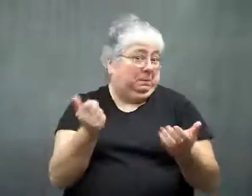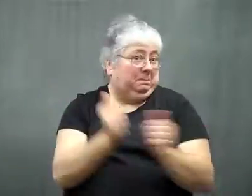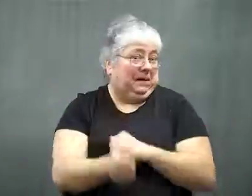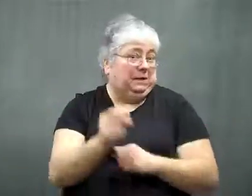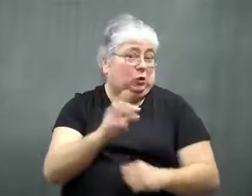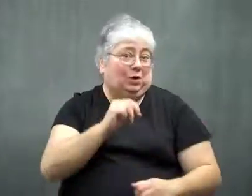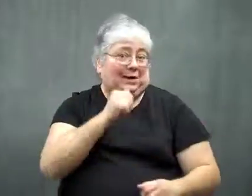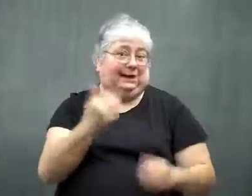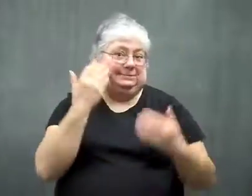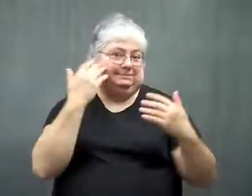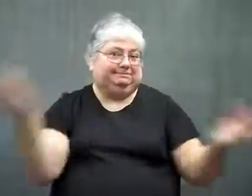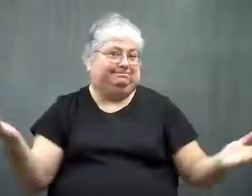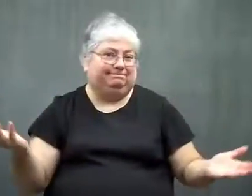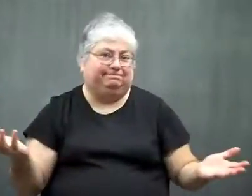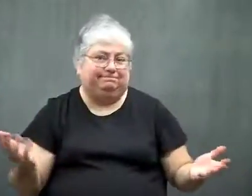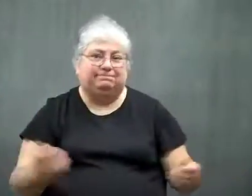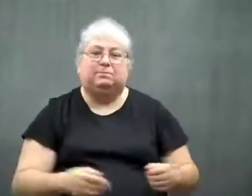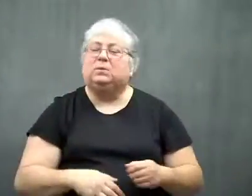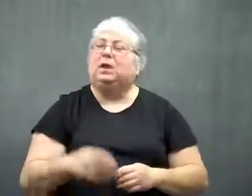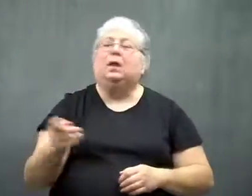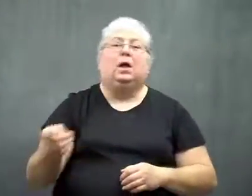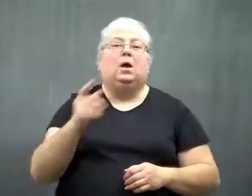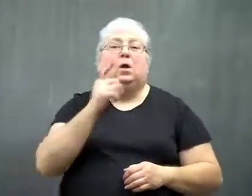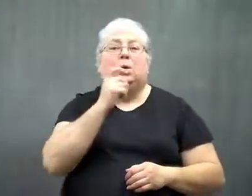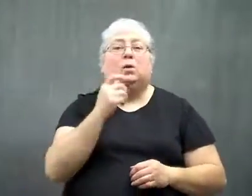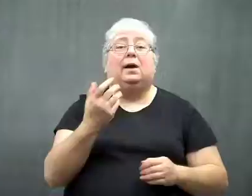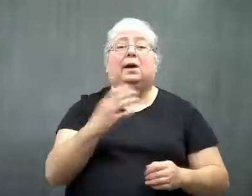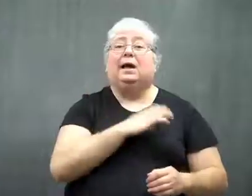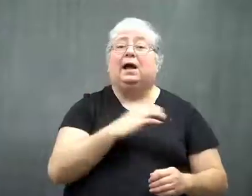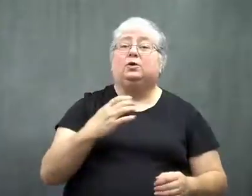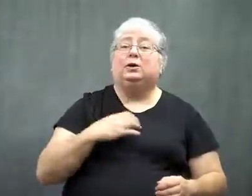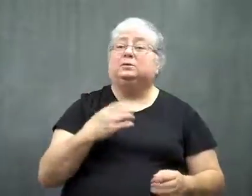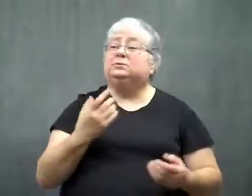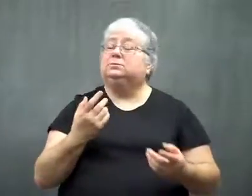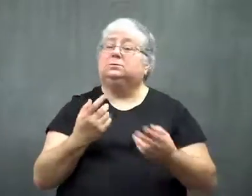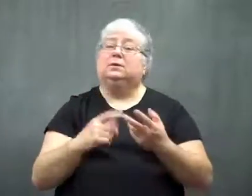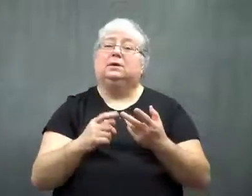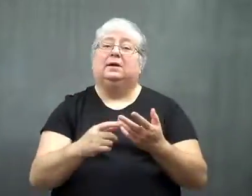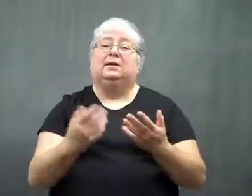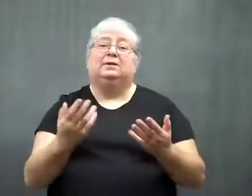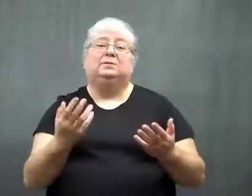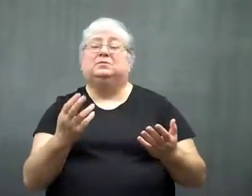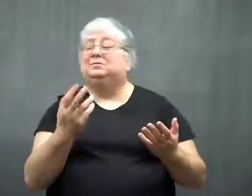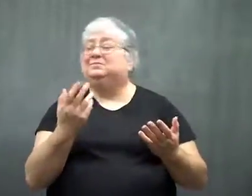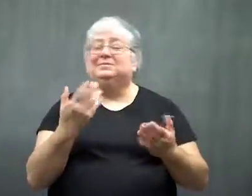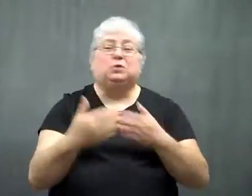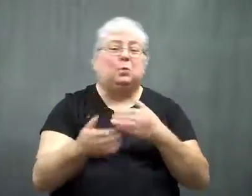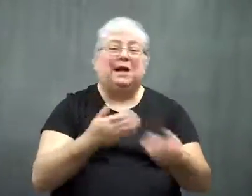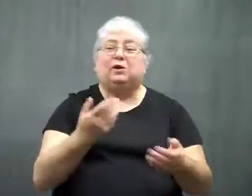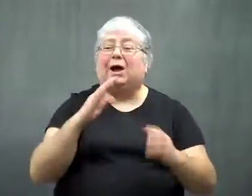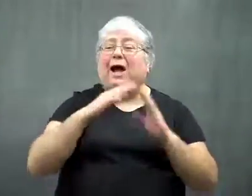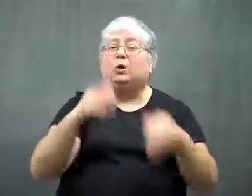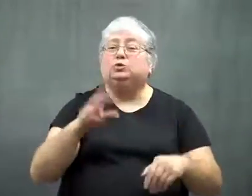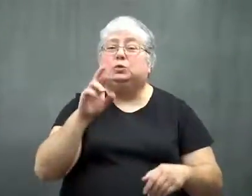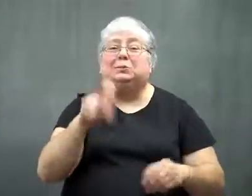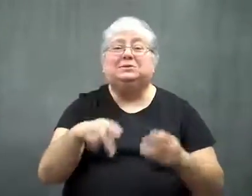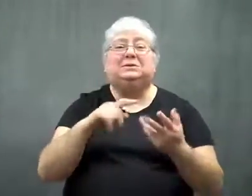Whether they will pass or not is anybody's guess.